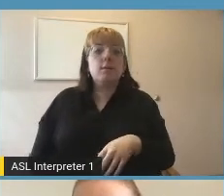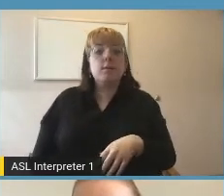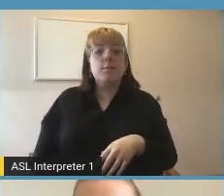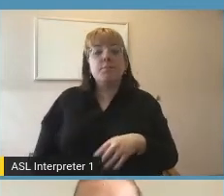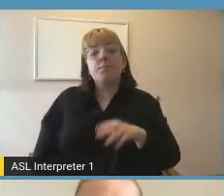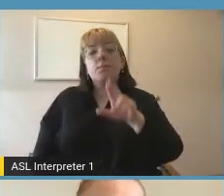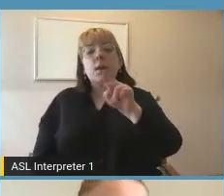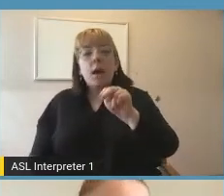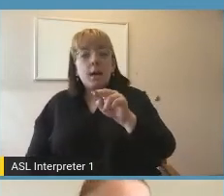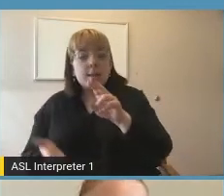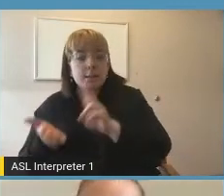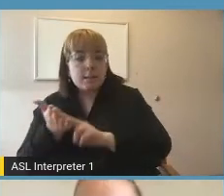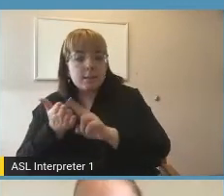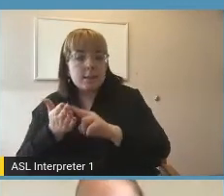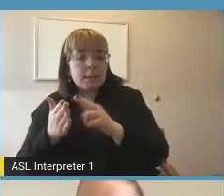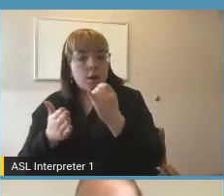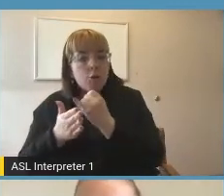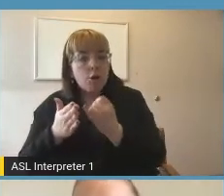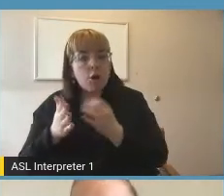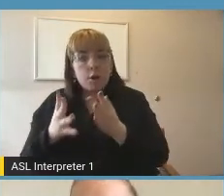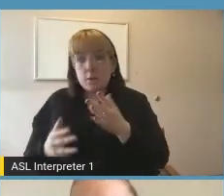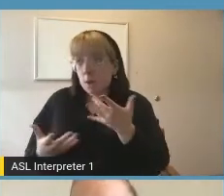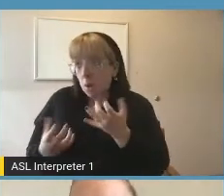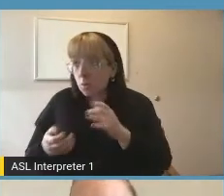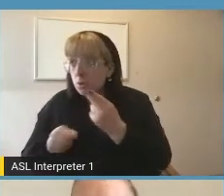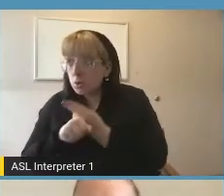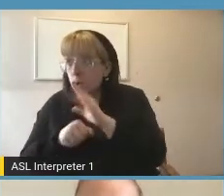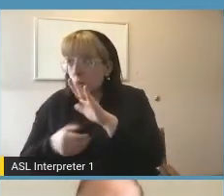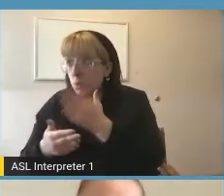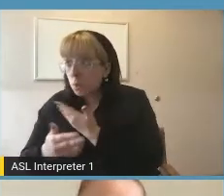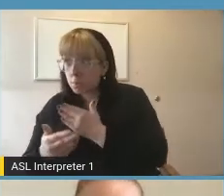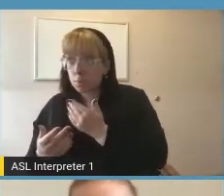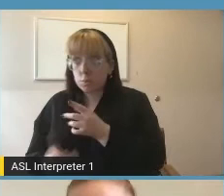say hey, reach out, we would like to use the music in our podcast, what would you charge